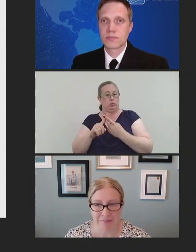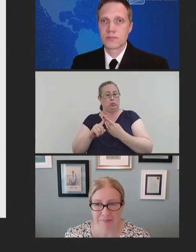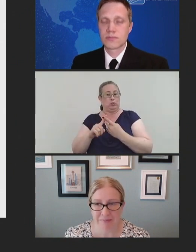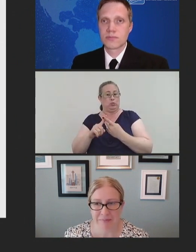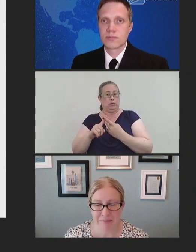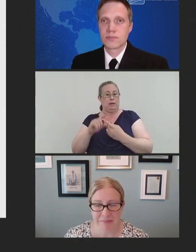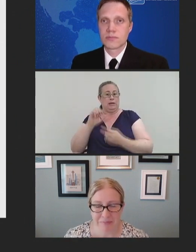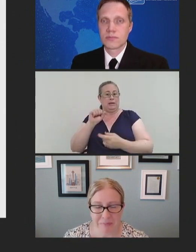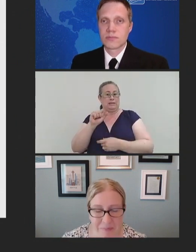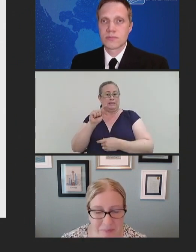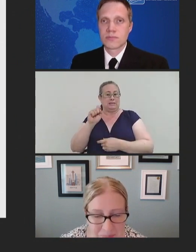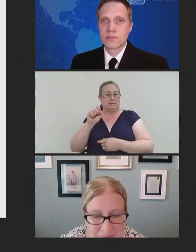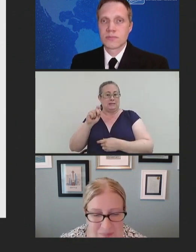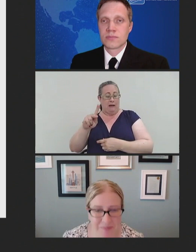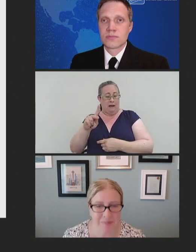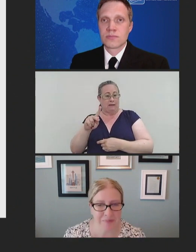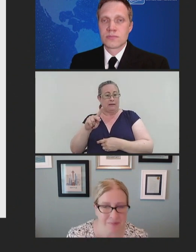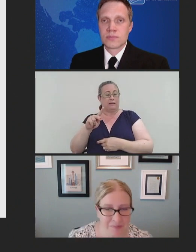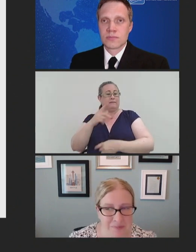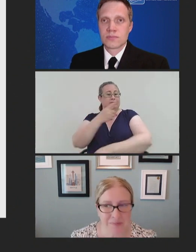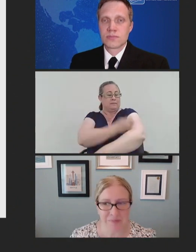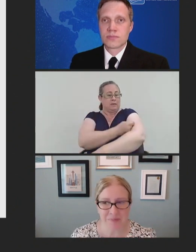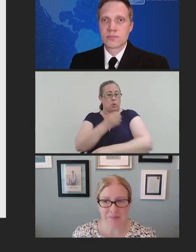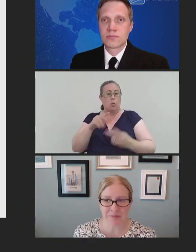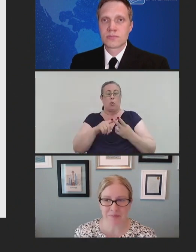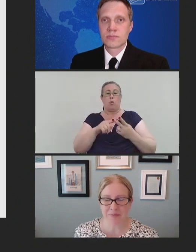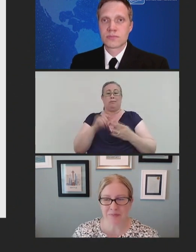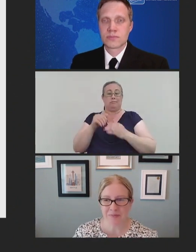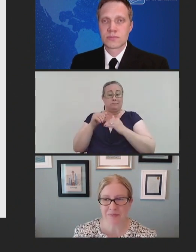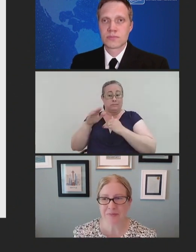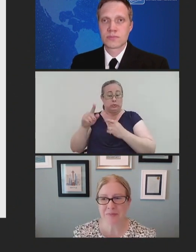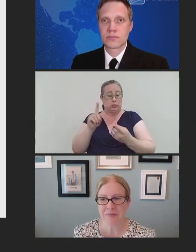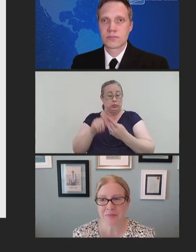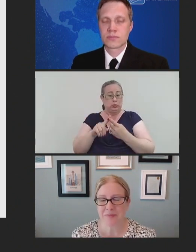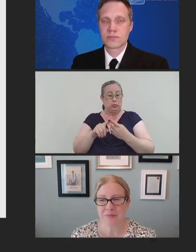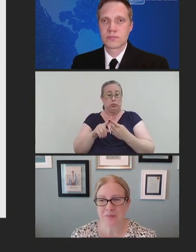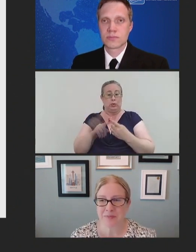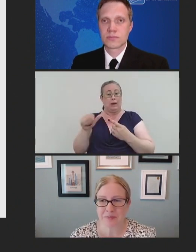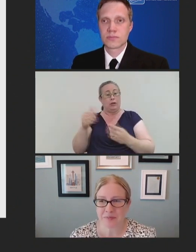or sending them to other providers who may or may not be able to provide it.